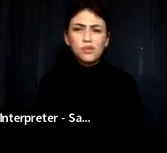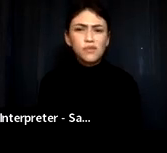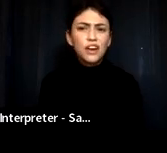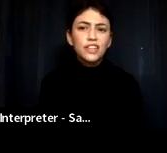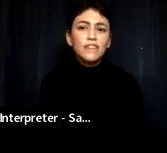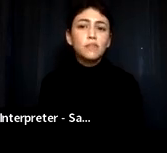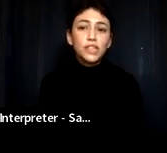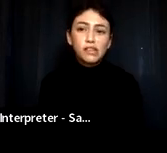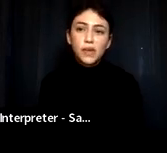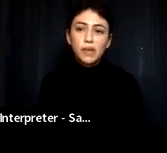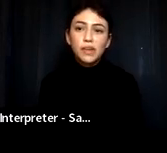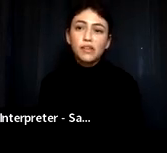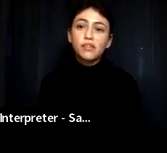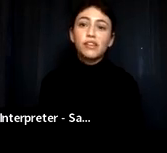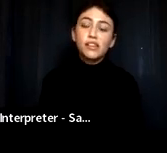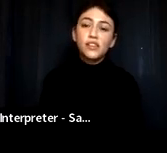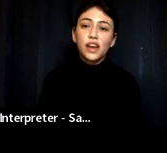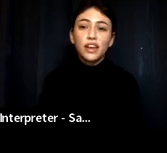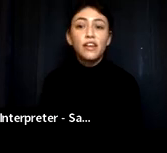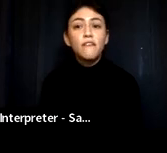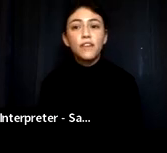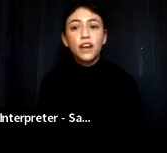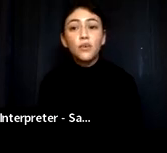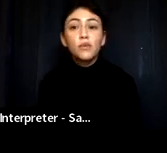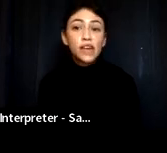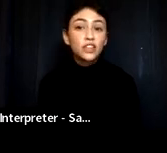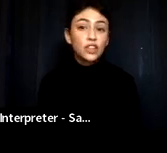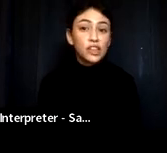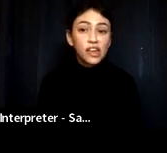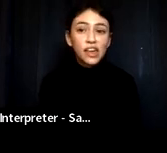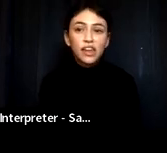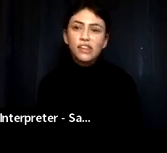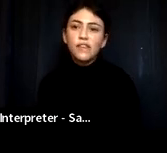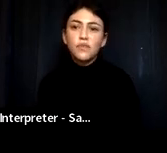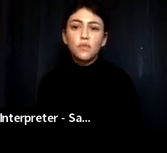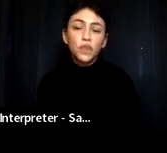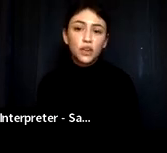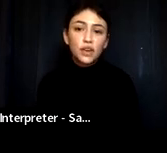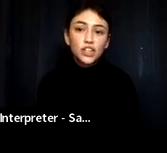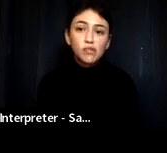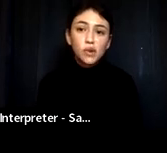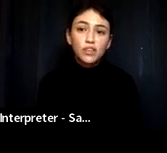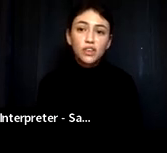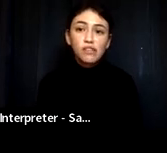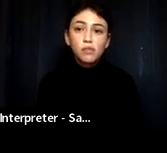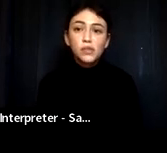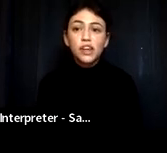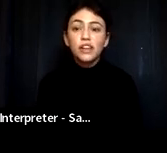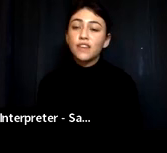And so it was very hard to even participate, because I was constantly trying to figure out what was actually said, and see if what the corrections were on the transcription.